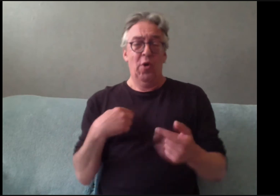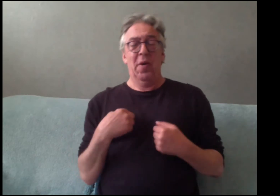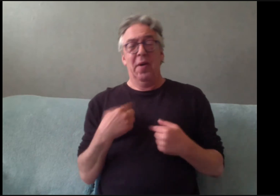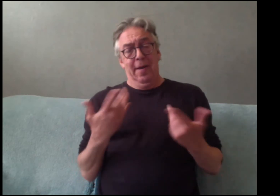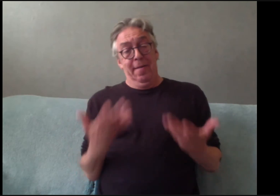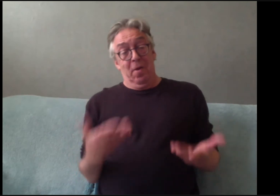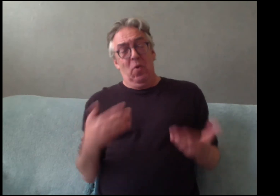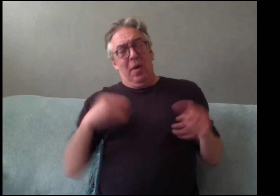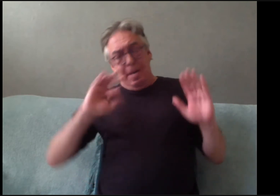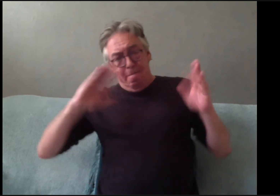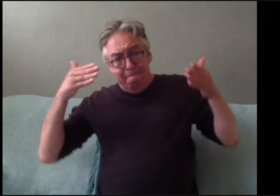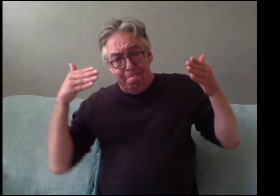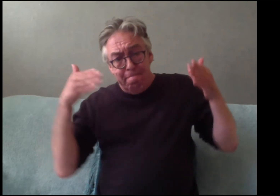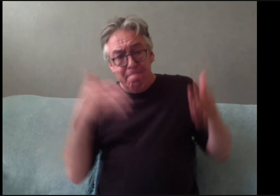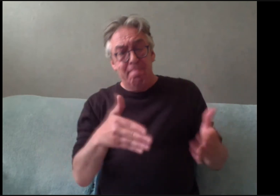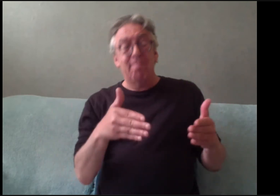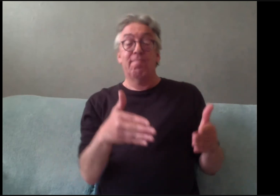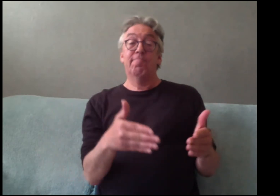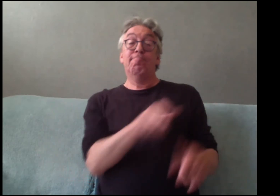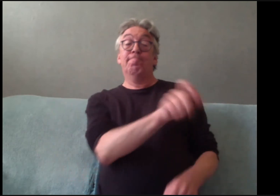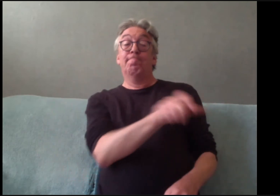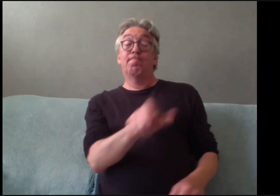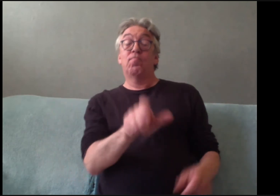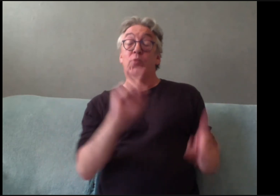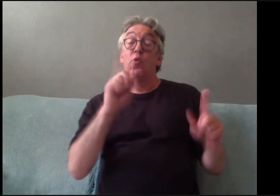and on the situation of autistic people and their families.